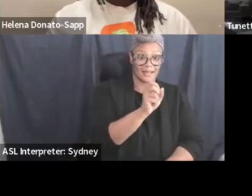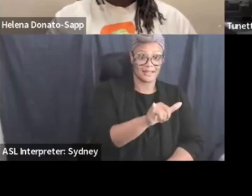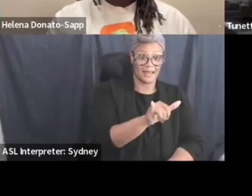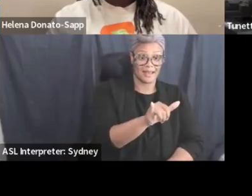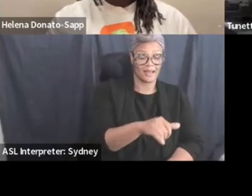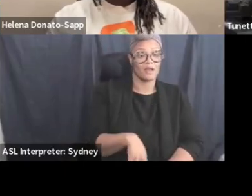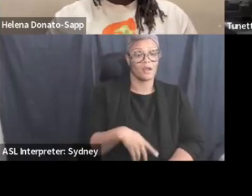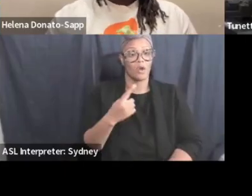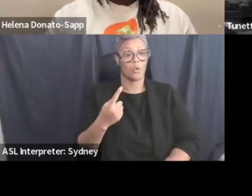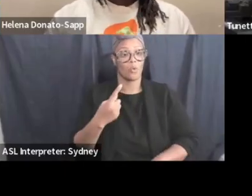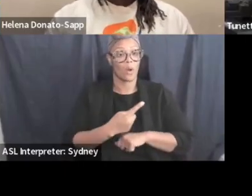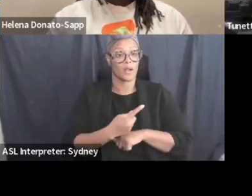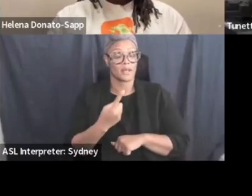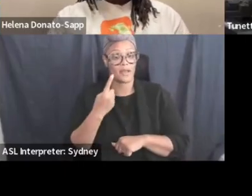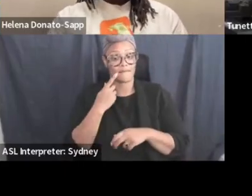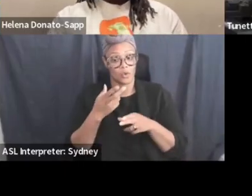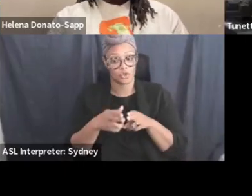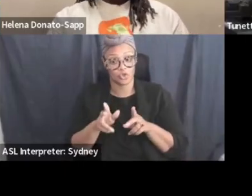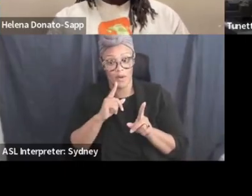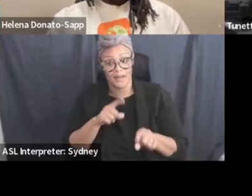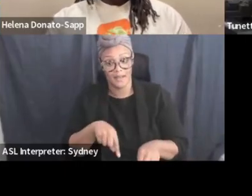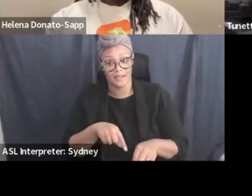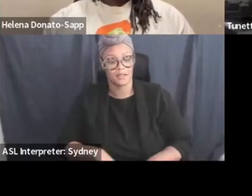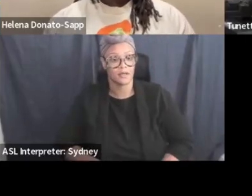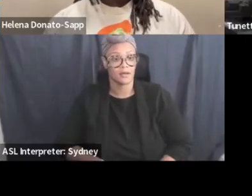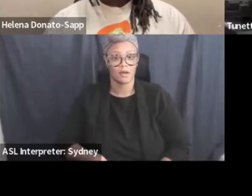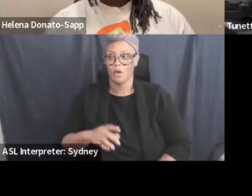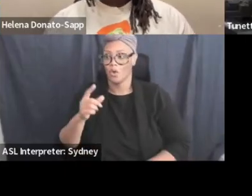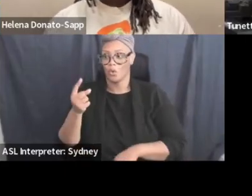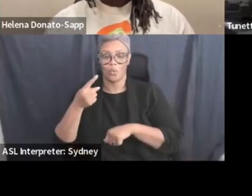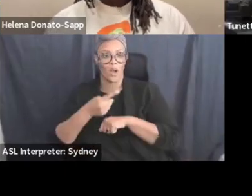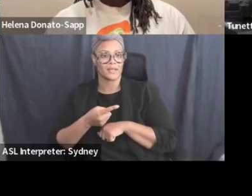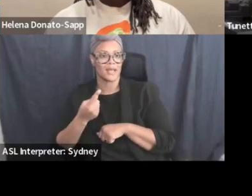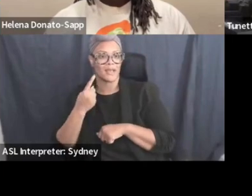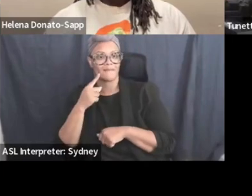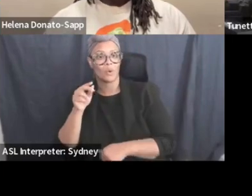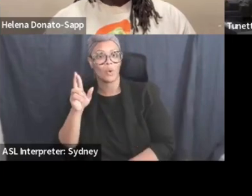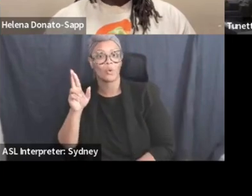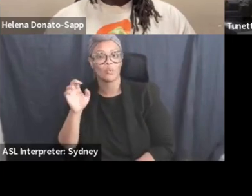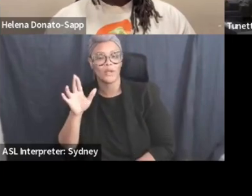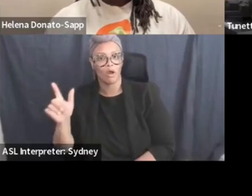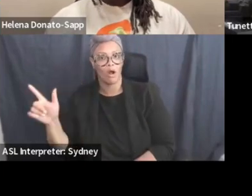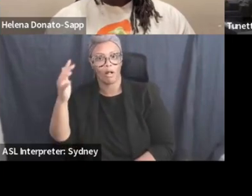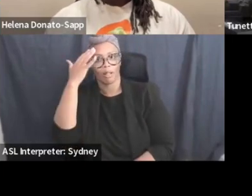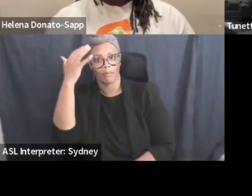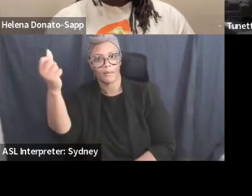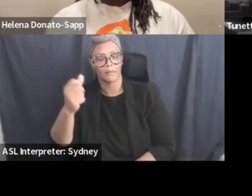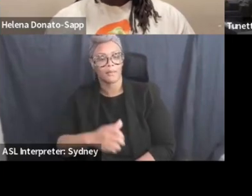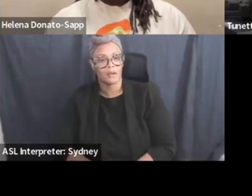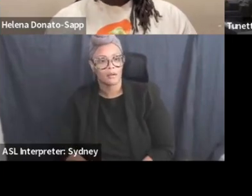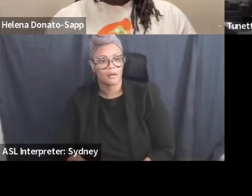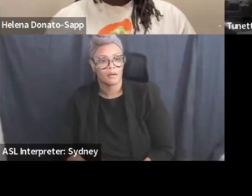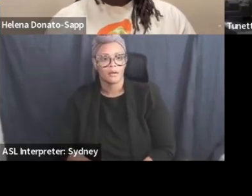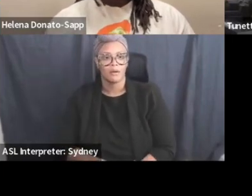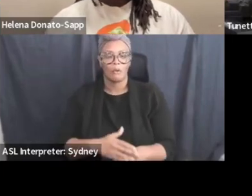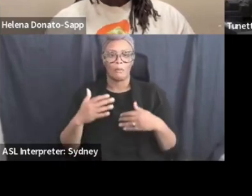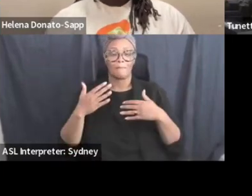and recall. And wow, did that ever lower my test anxiety. And it was such an simple act of caring